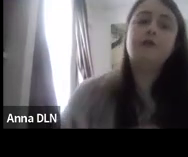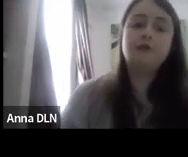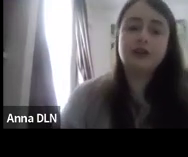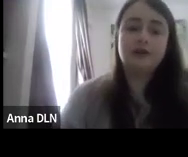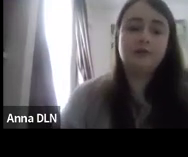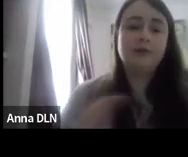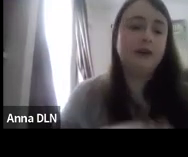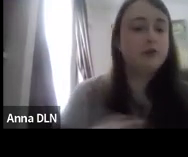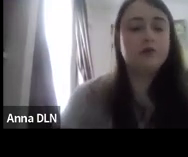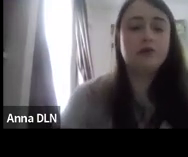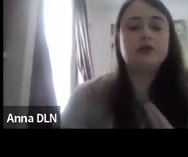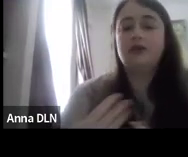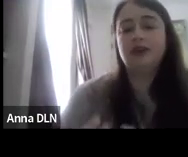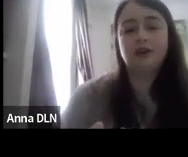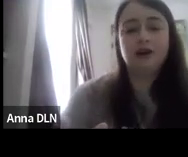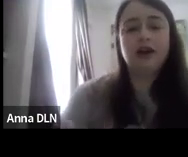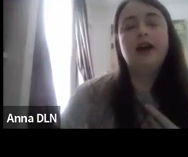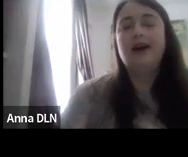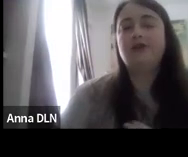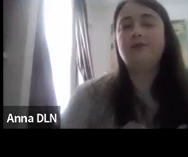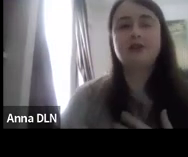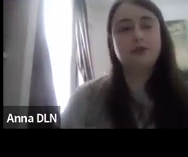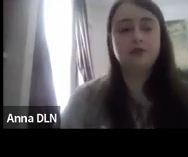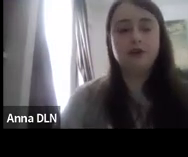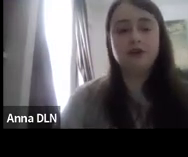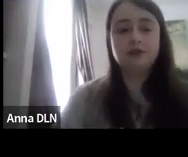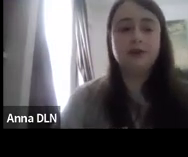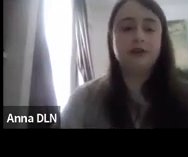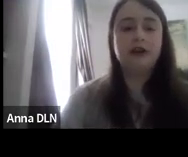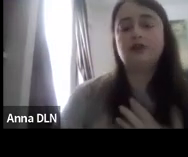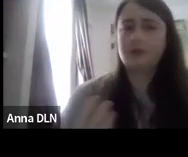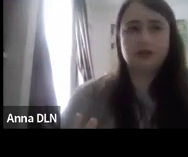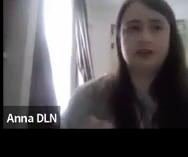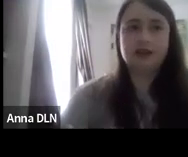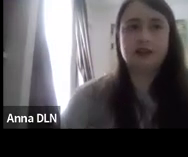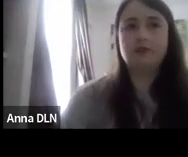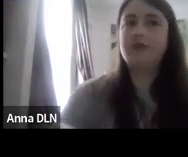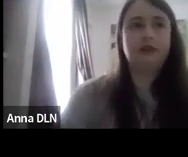informal chat may be helpful when trying to figure out how to best push for an adjustment and your options to escalate within